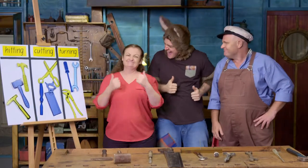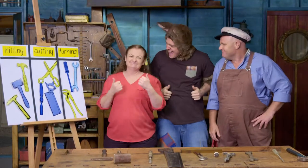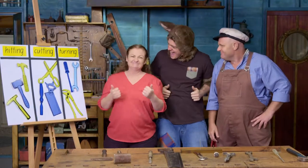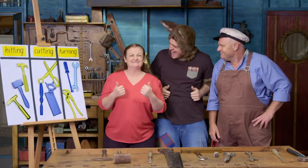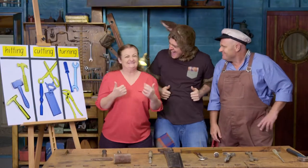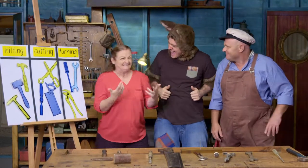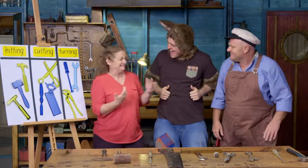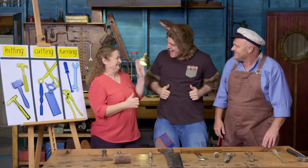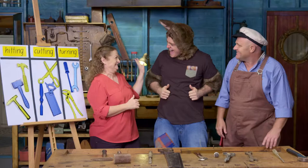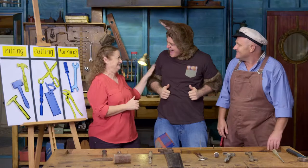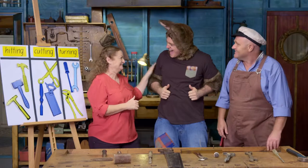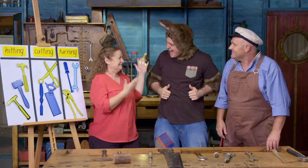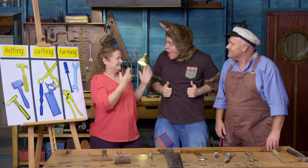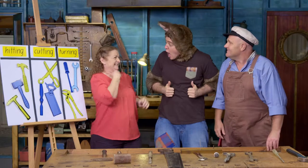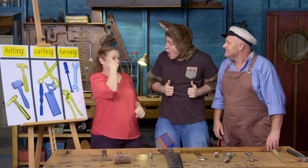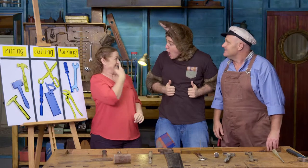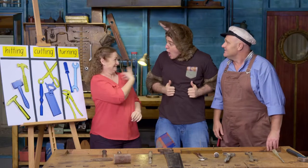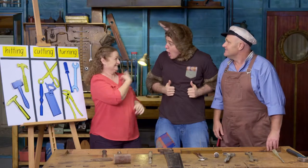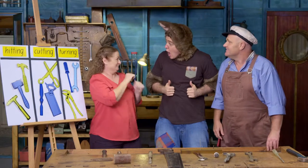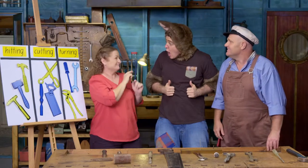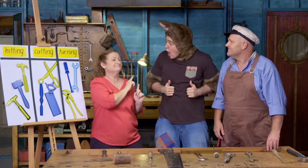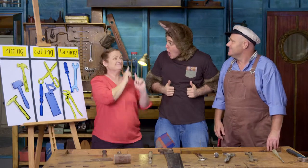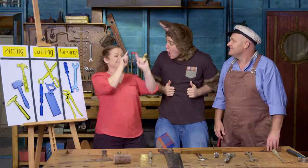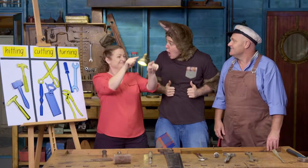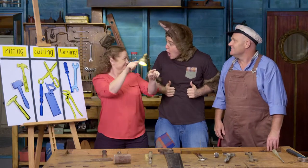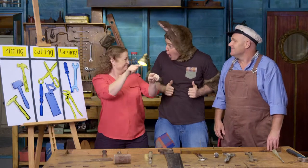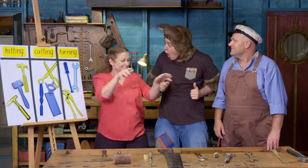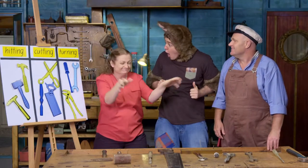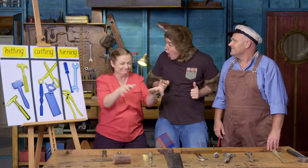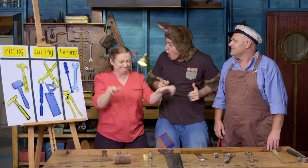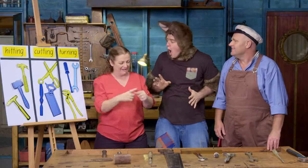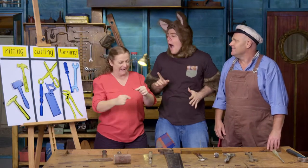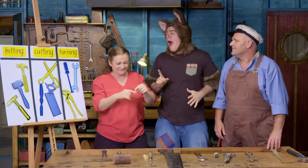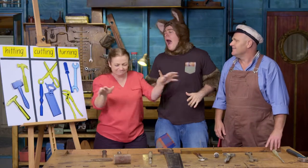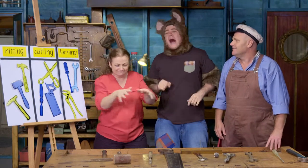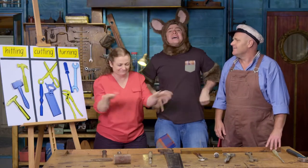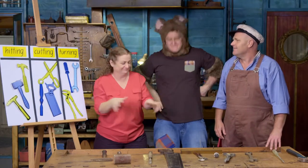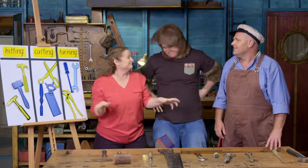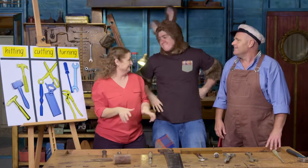Well, Possum, I think it's time for us to go now and rake up all those leaves.